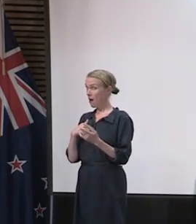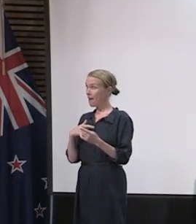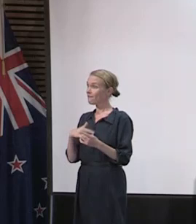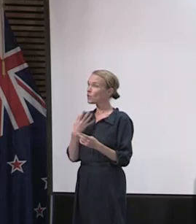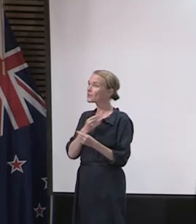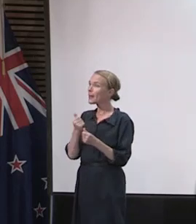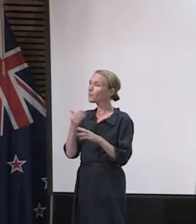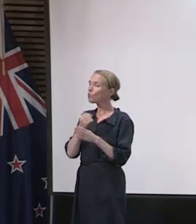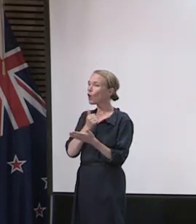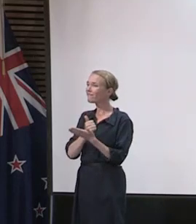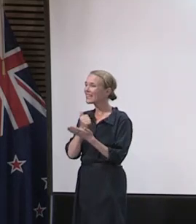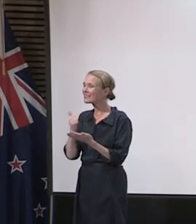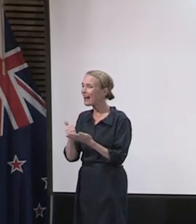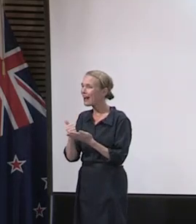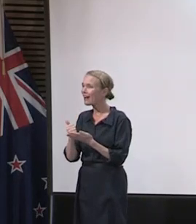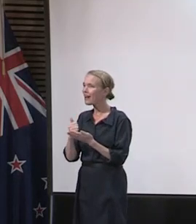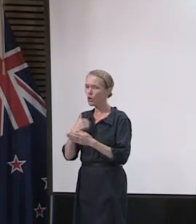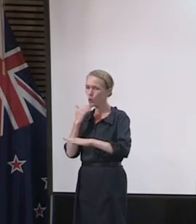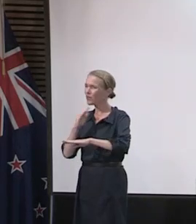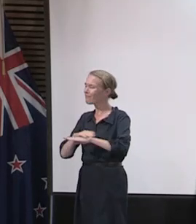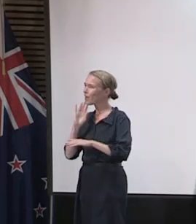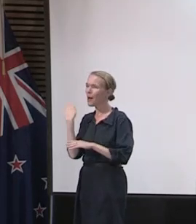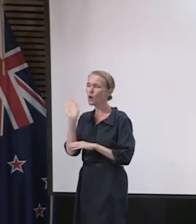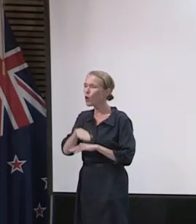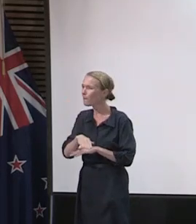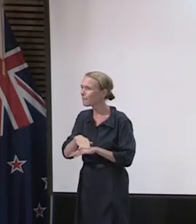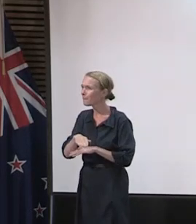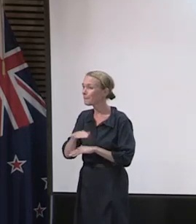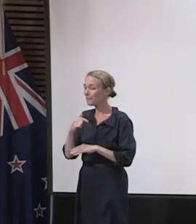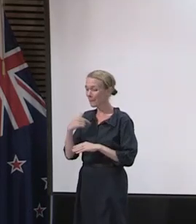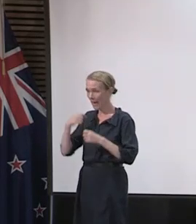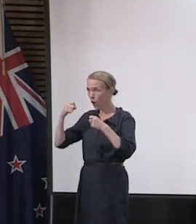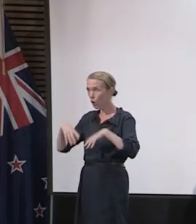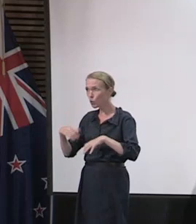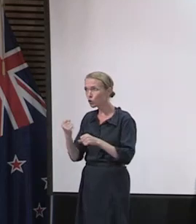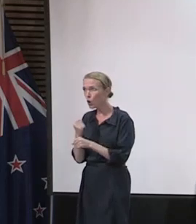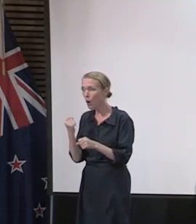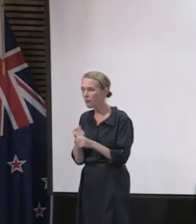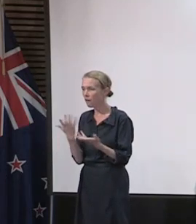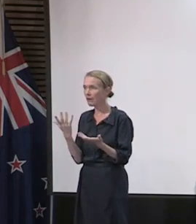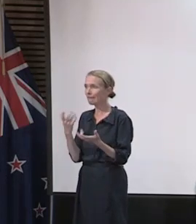those kinds of decisions. Things happened very, very quickly. Some will have lost their jobs at a point when it